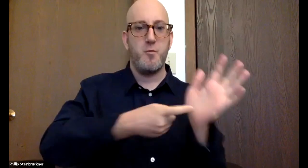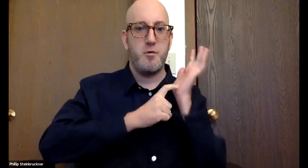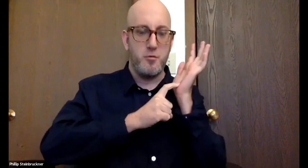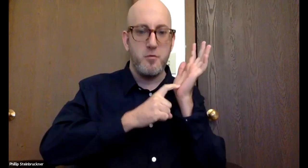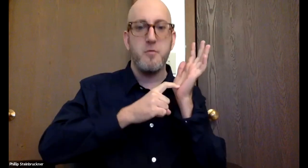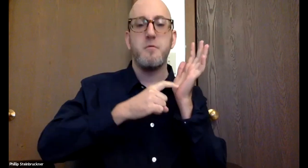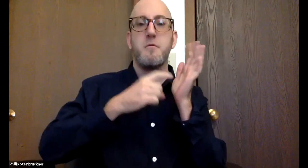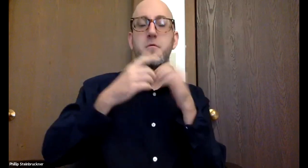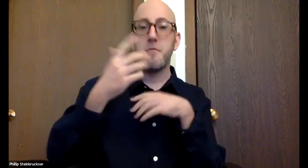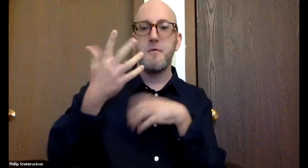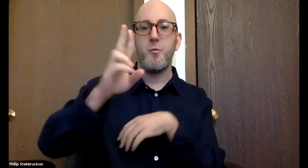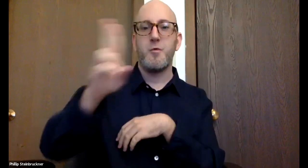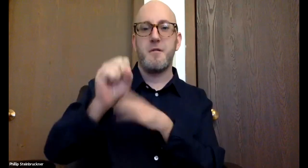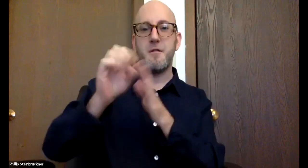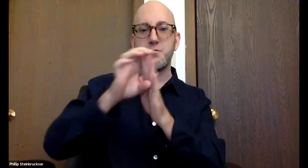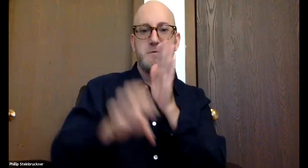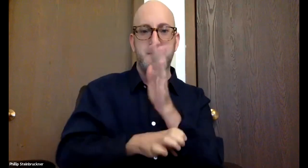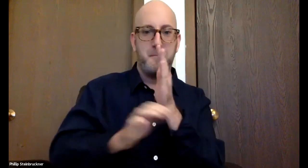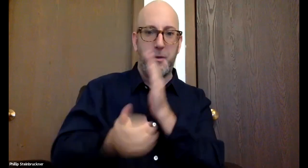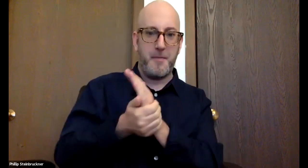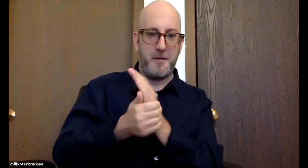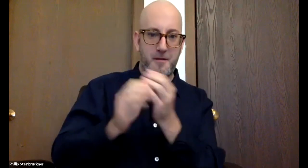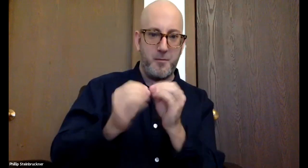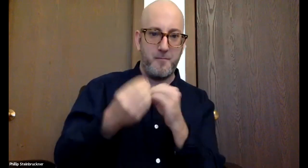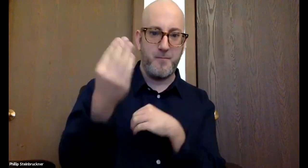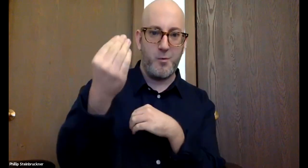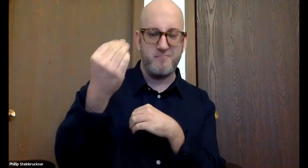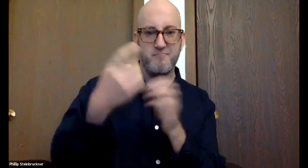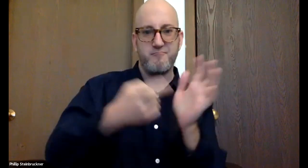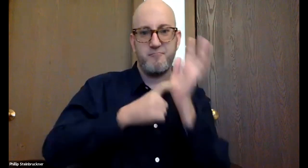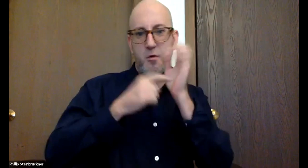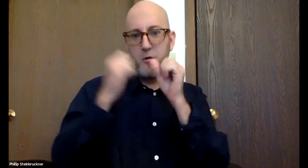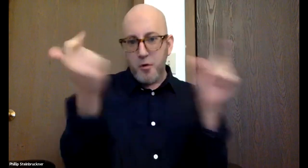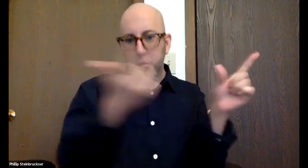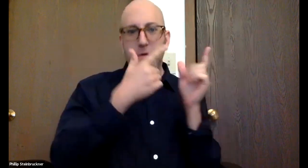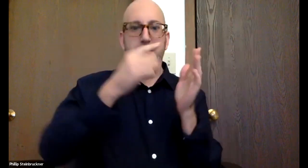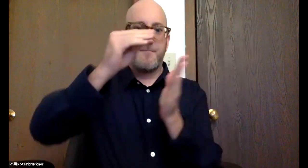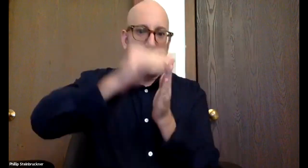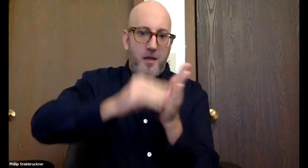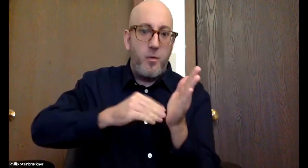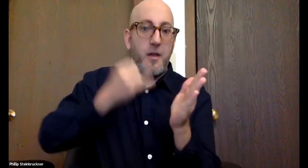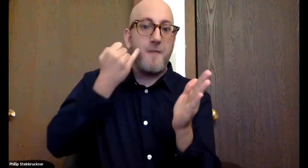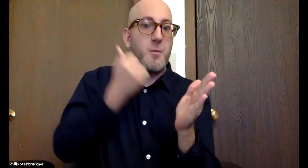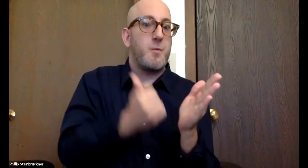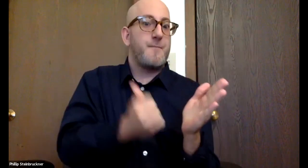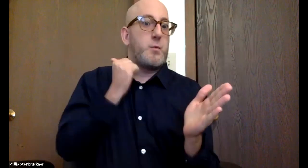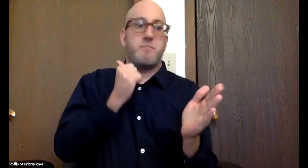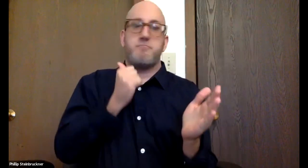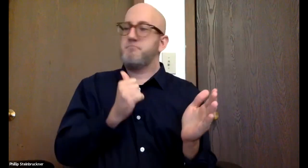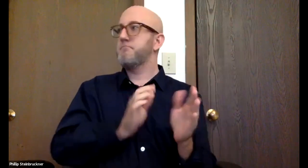a good question as well. You're going to see this form and receive it in the mail and you may wonder? Required by law, and the answer is yes, it is.